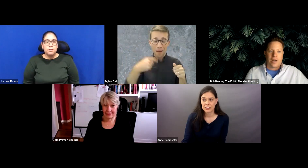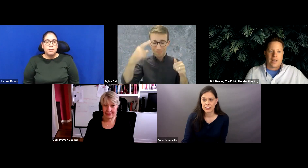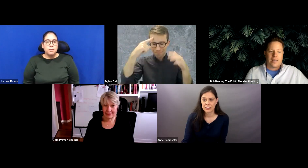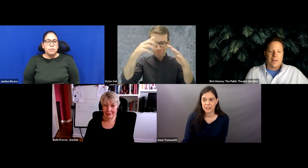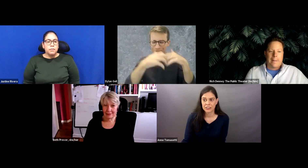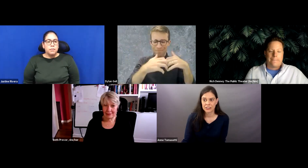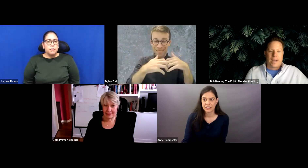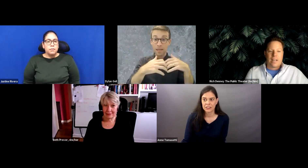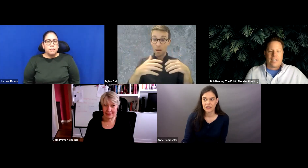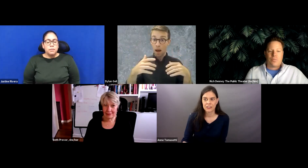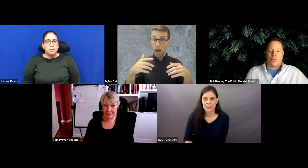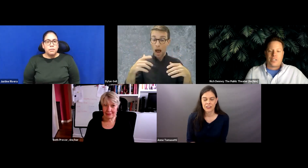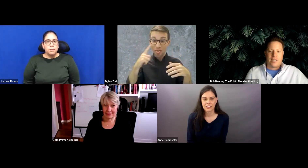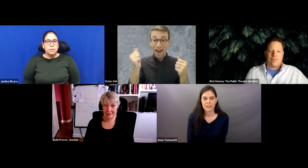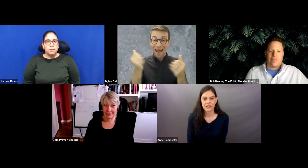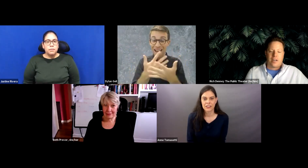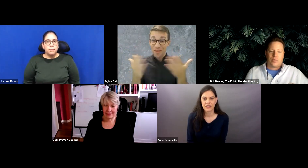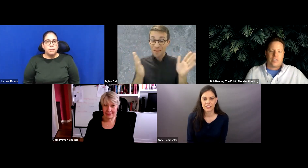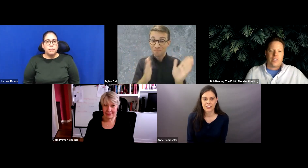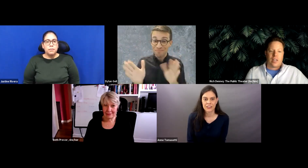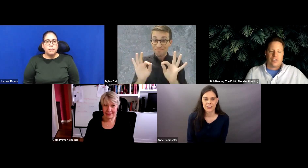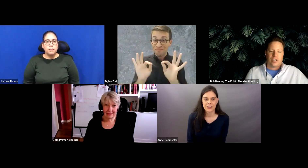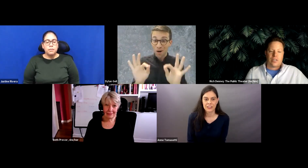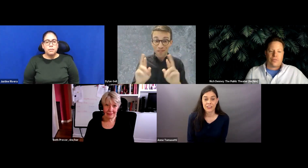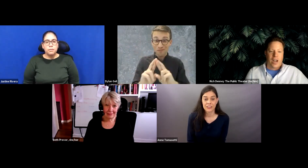and running, but it presented very specific challenges for